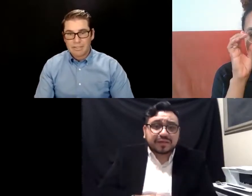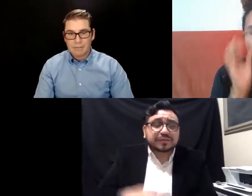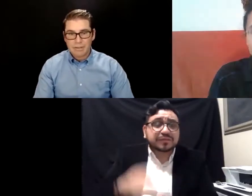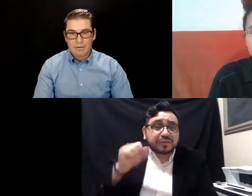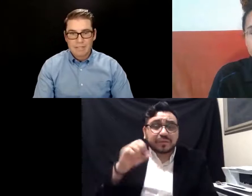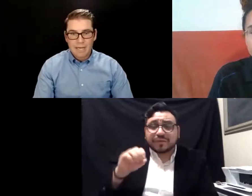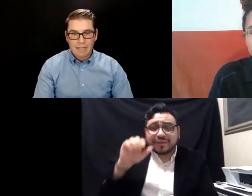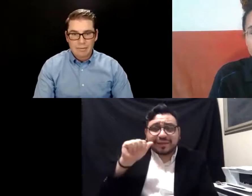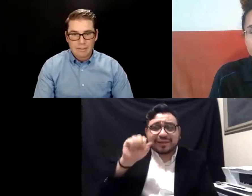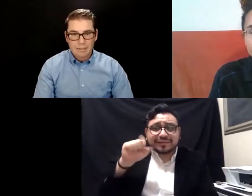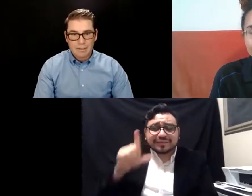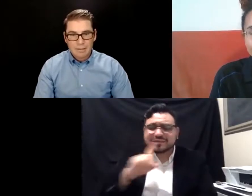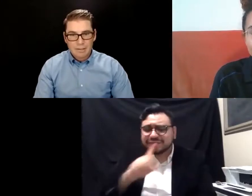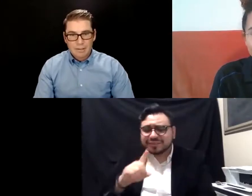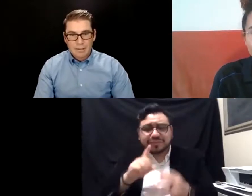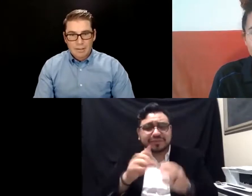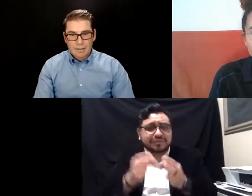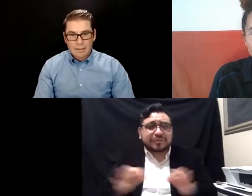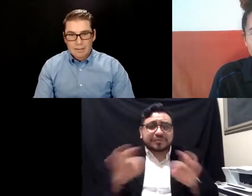with your own sign language.